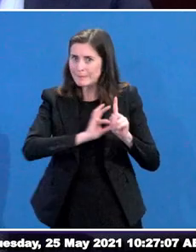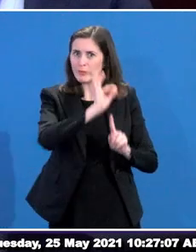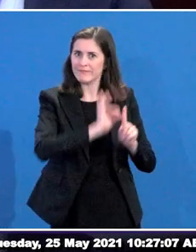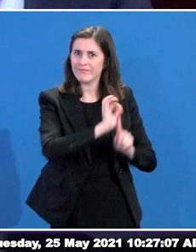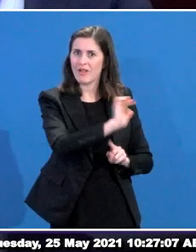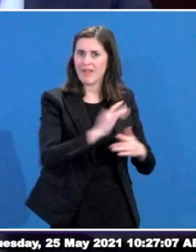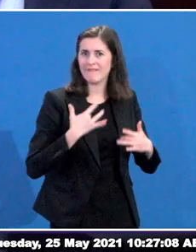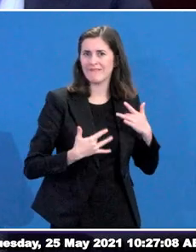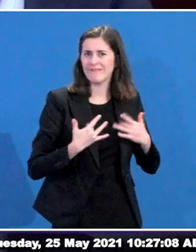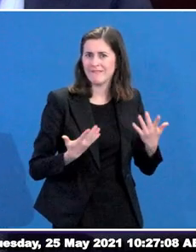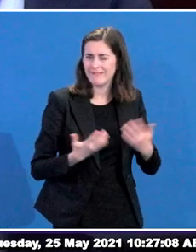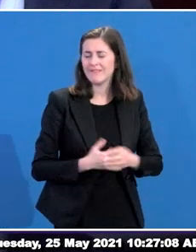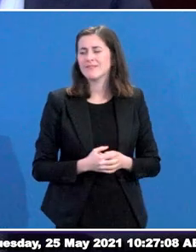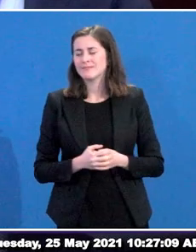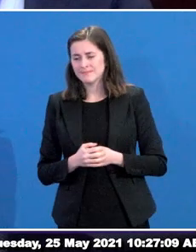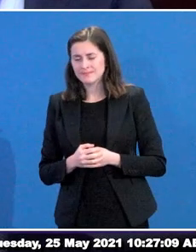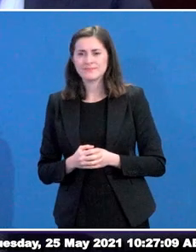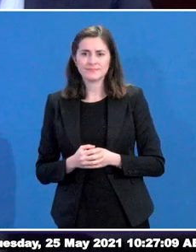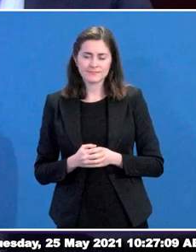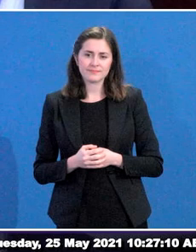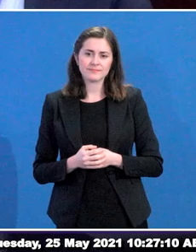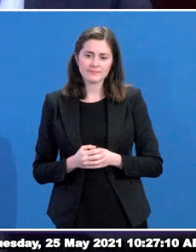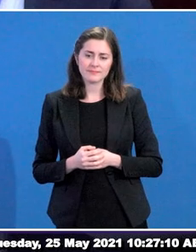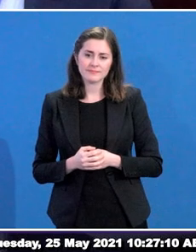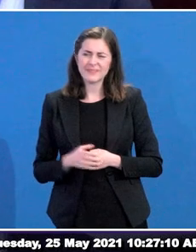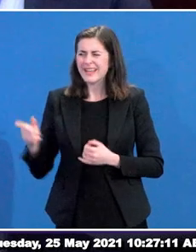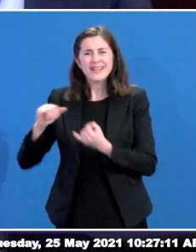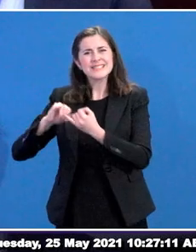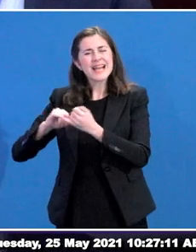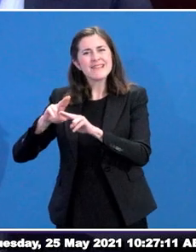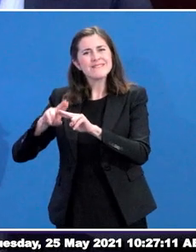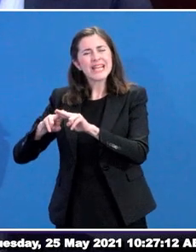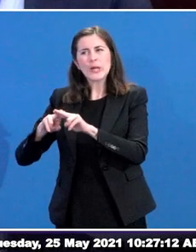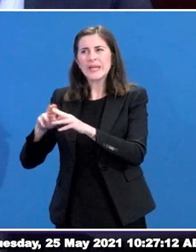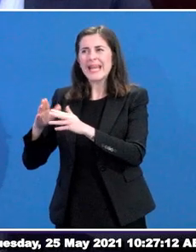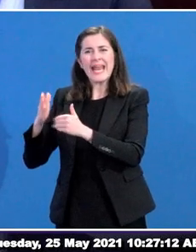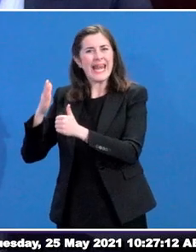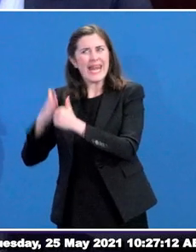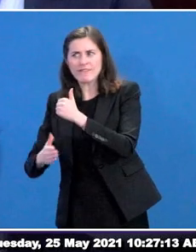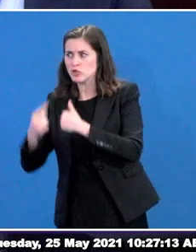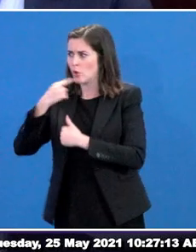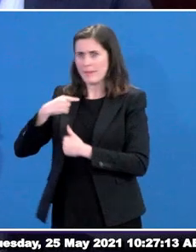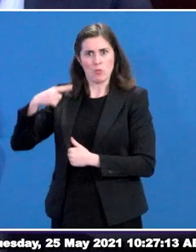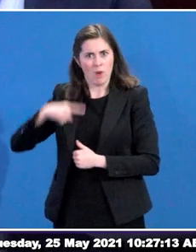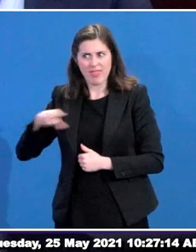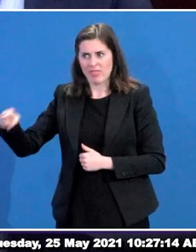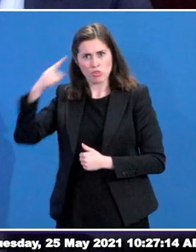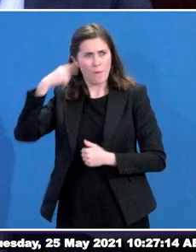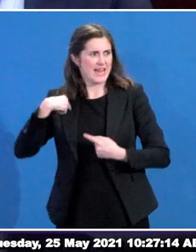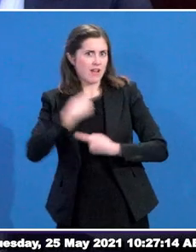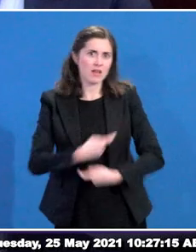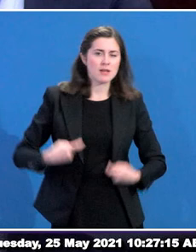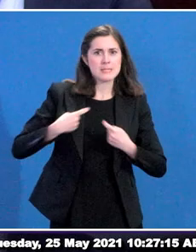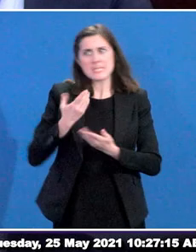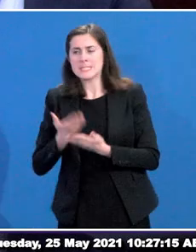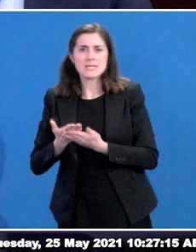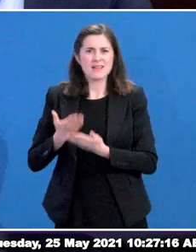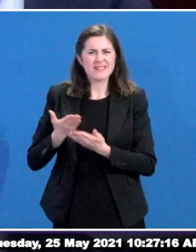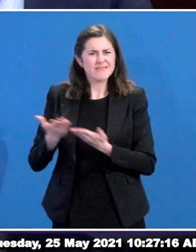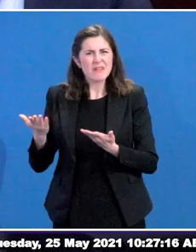And I didn't get that sort of specific feedback, it was just I felt targeted.